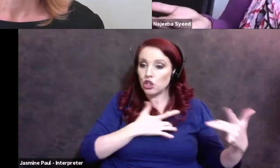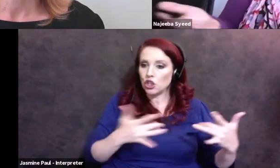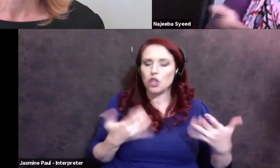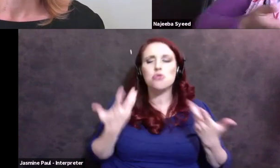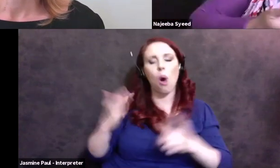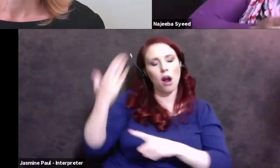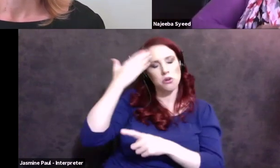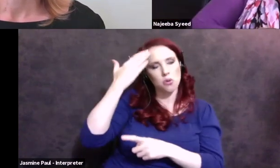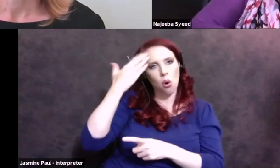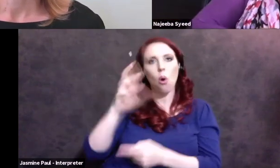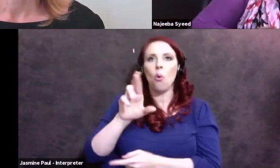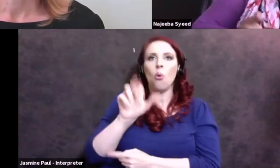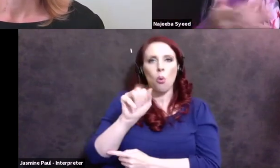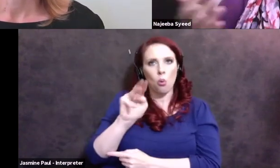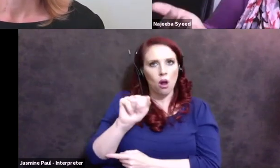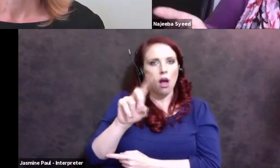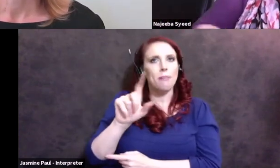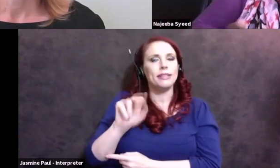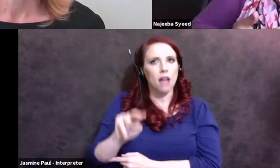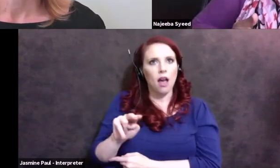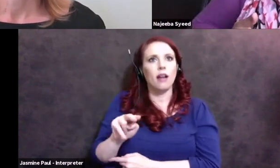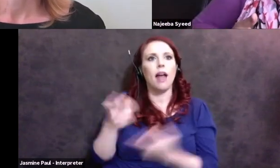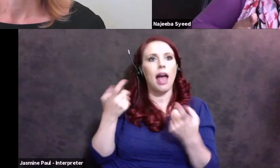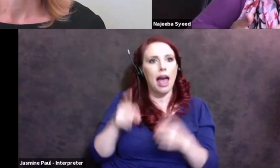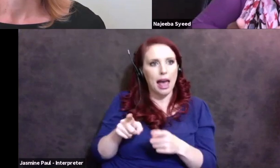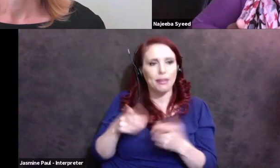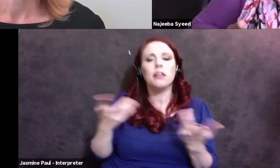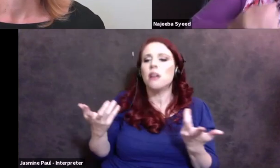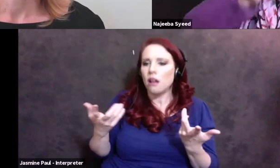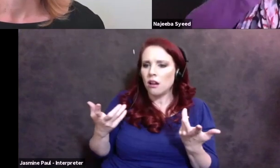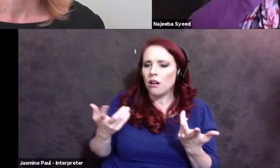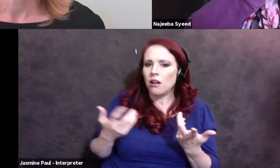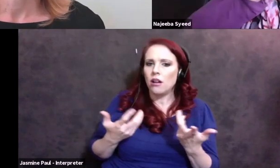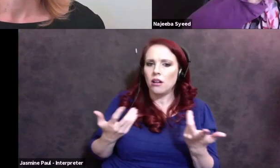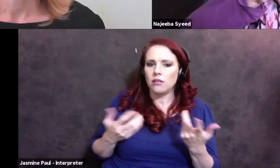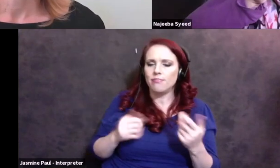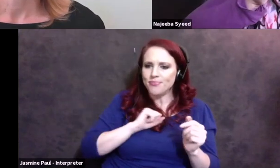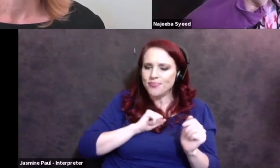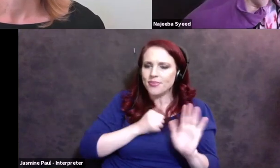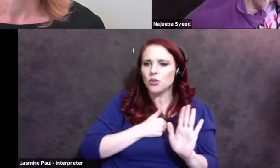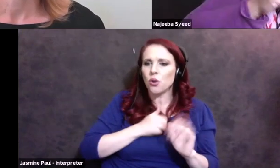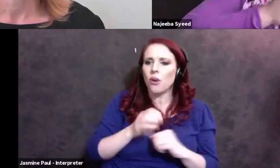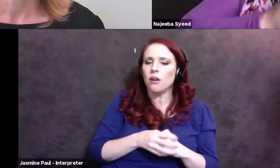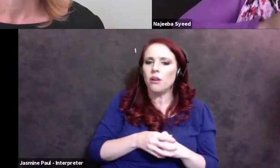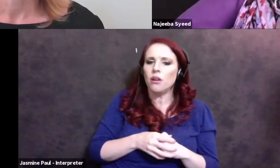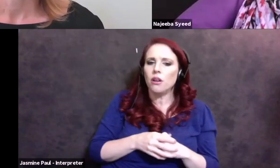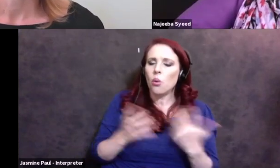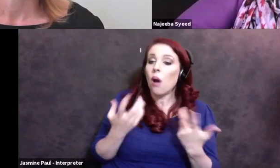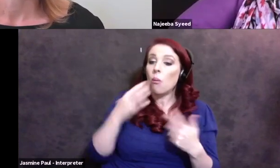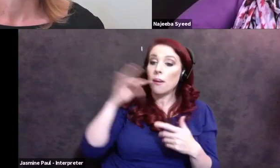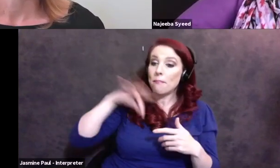Ramadan exists, Ramadan is there, what's so helpful with allies is when I don't have to